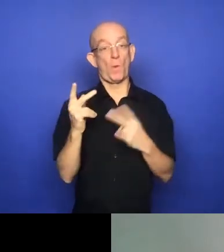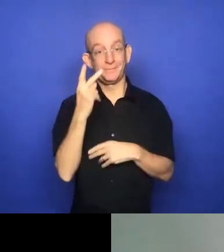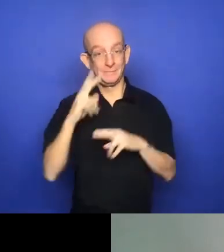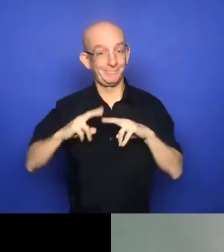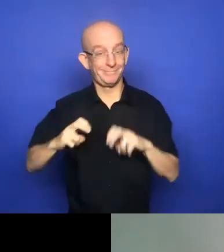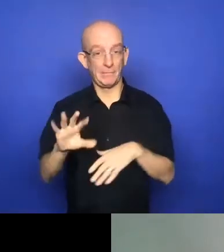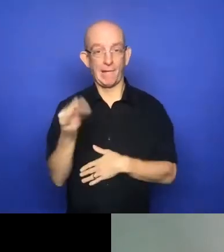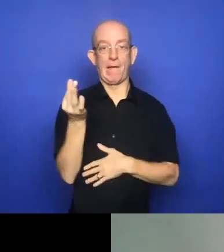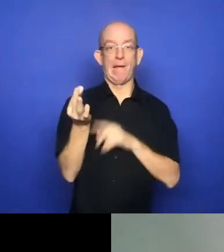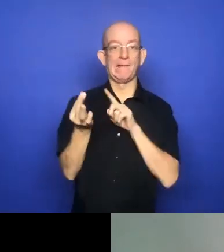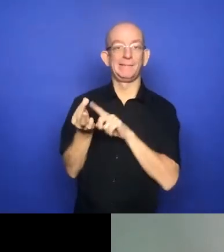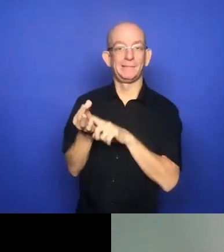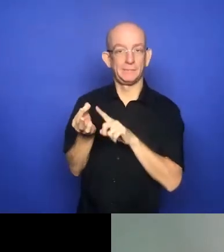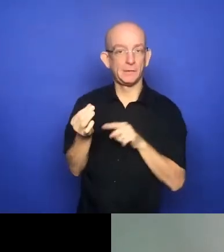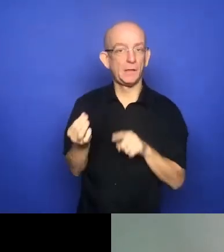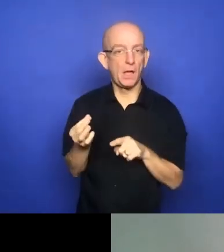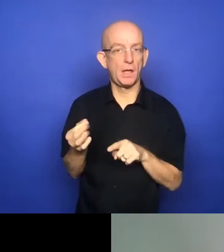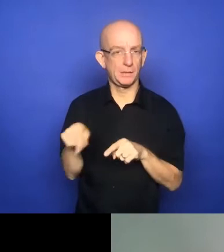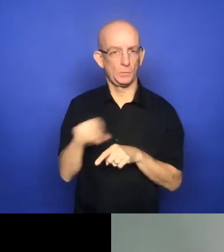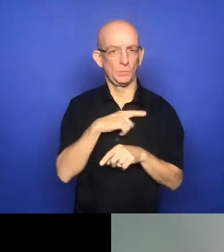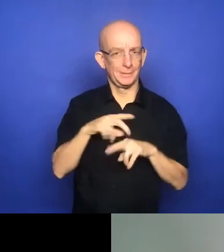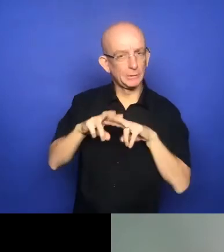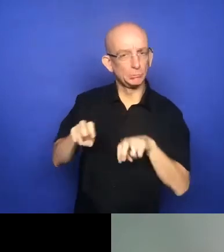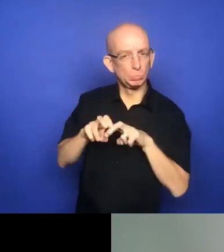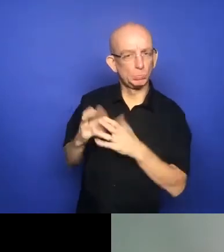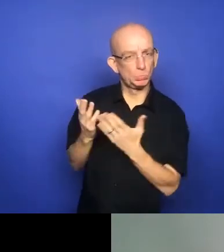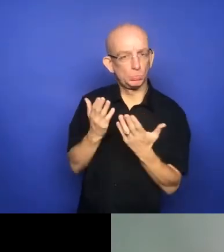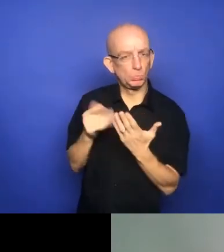consider official statistics, but also community-driven data to fill the